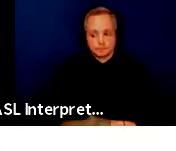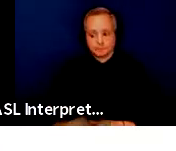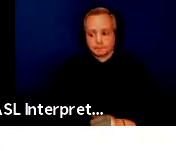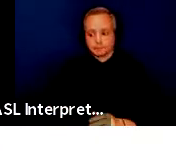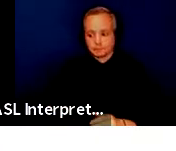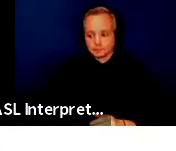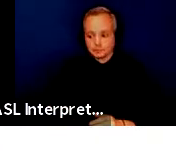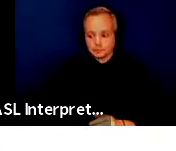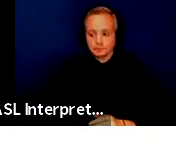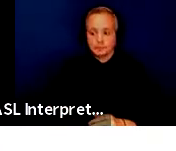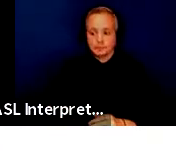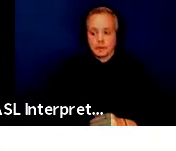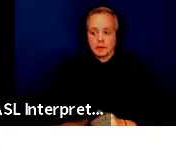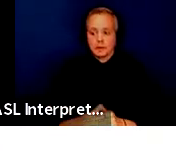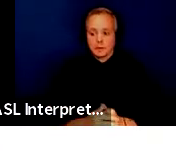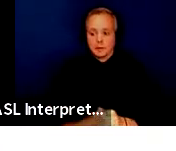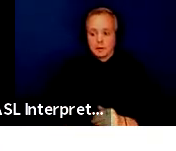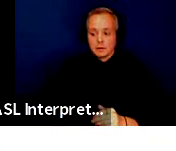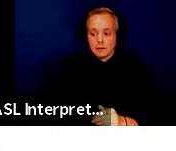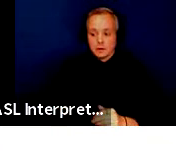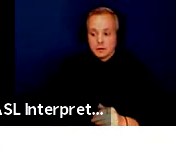SO HOW CAN YOU BE A DIFFERENCE MAKER?